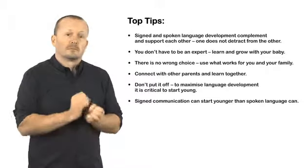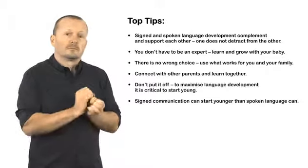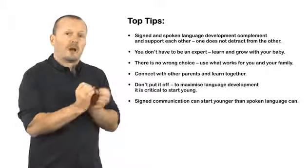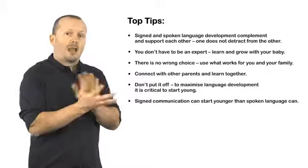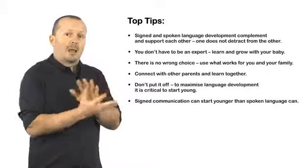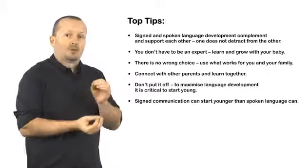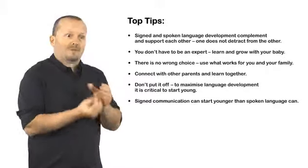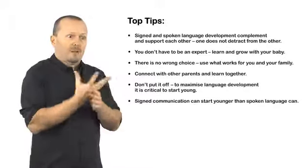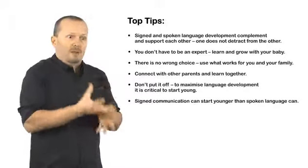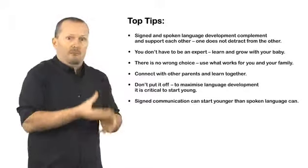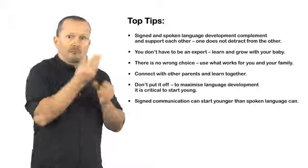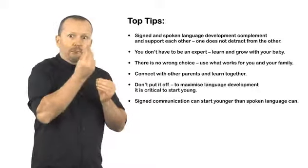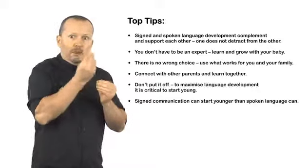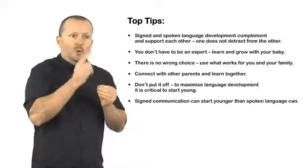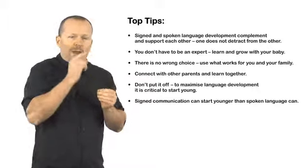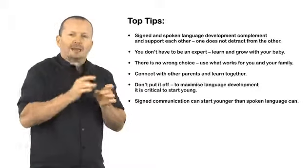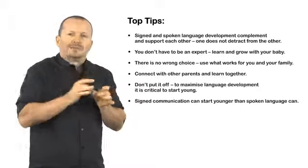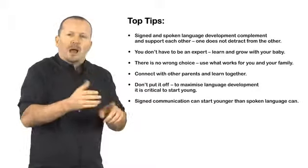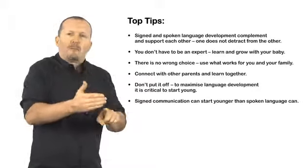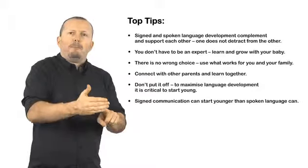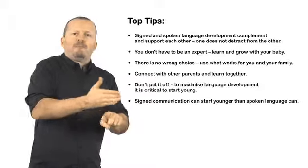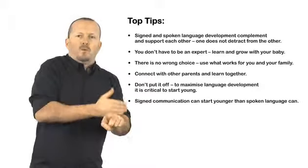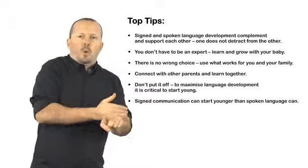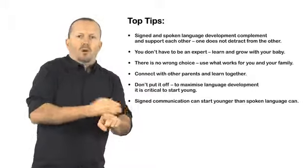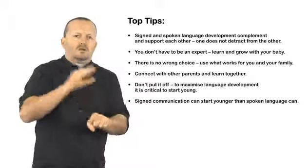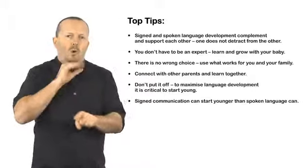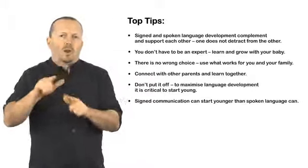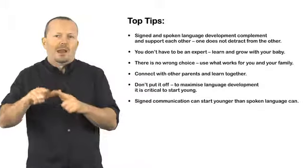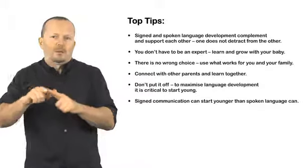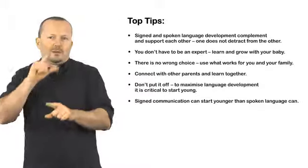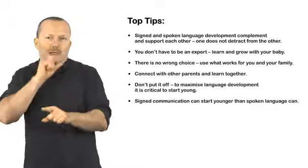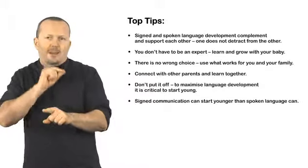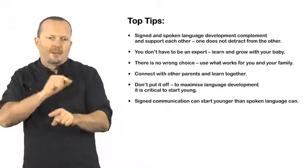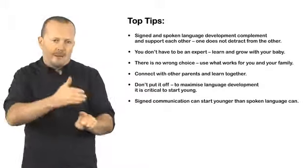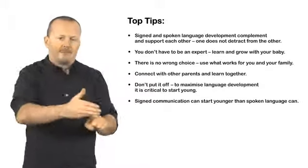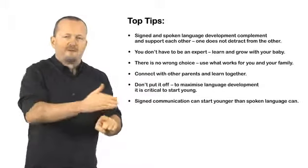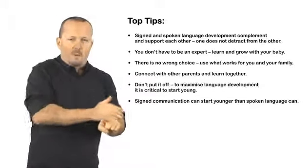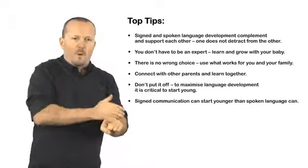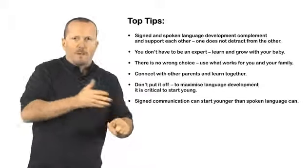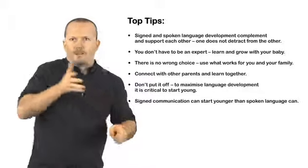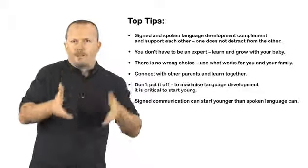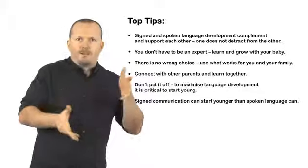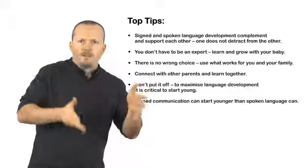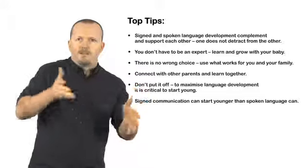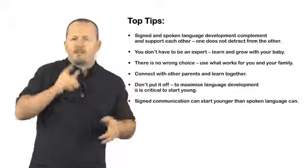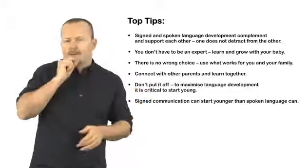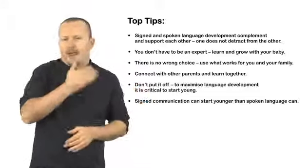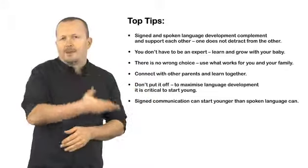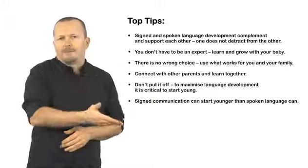Signed communication can start younger than spoken language can.